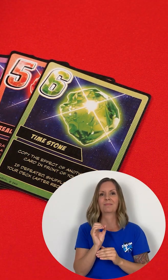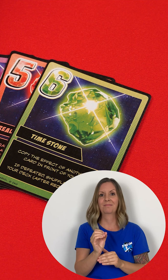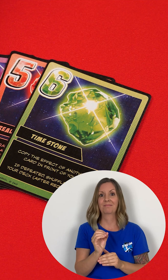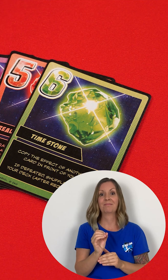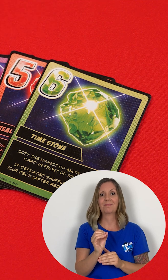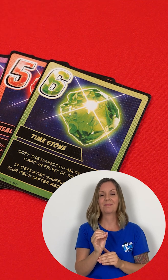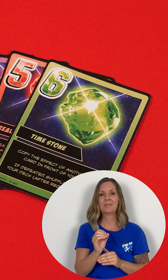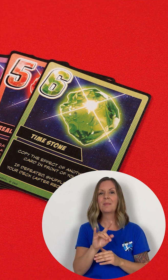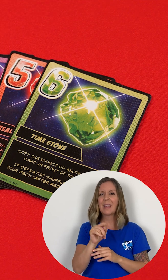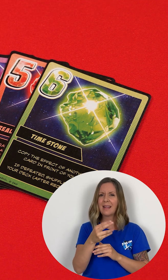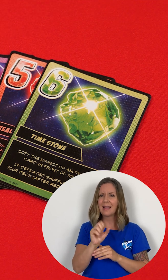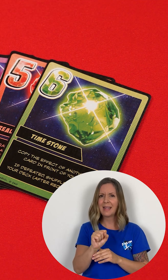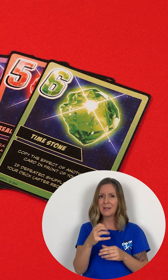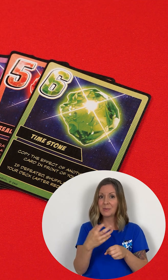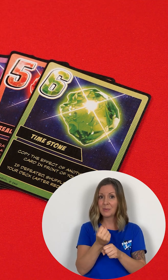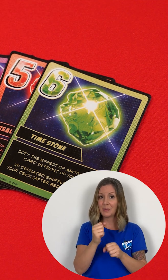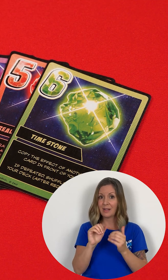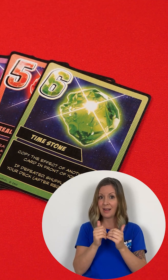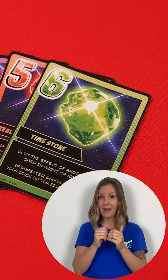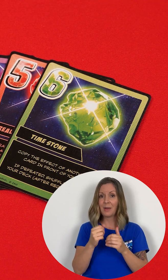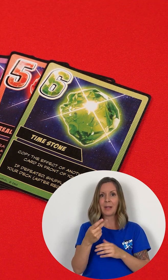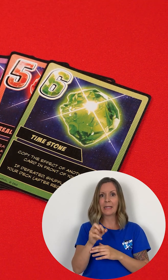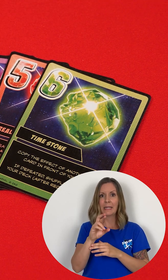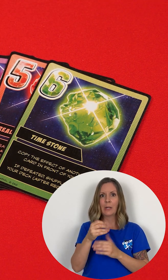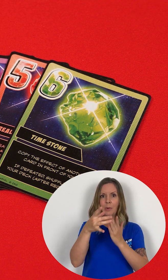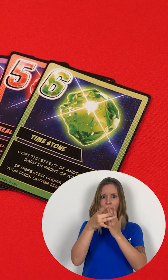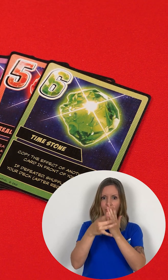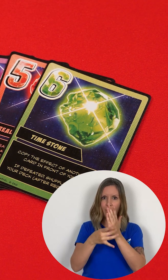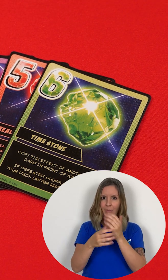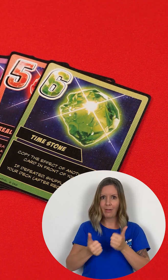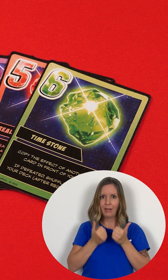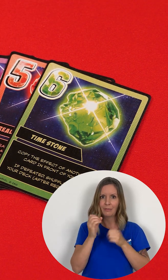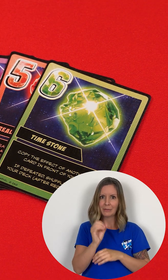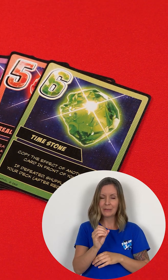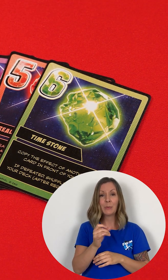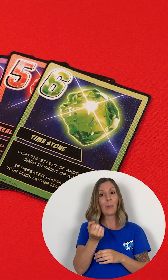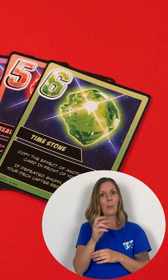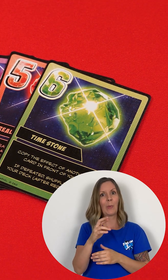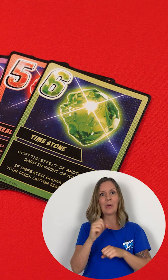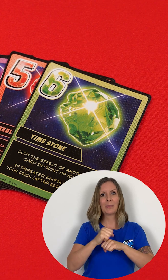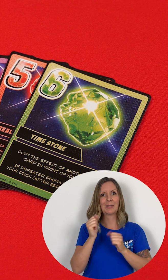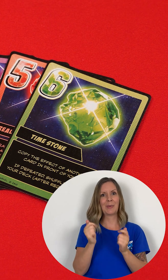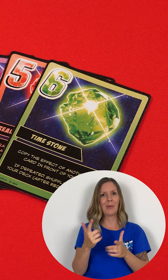zero, while Thanos wins if he does the same to the Heroes. He also wins immediately if